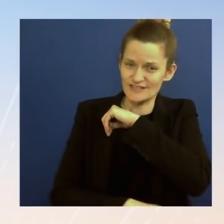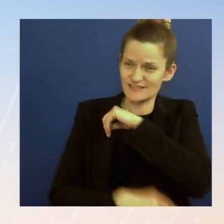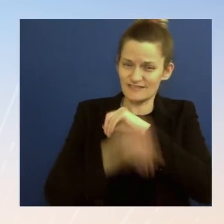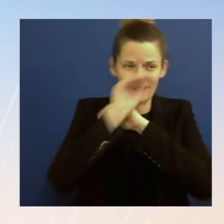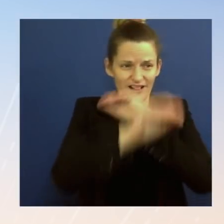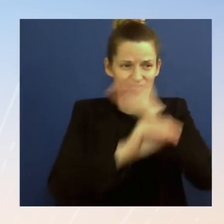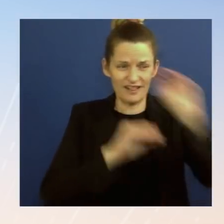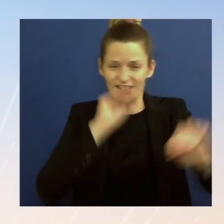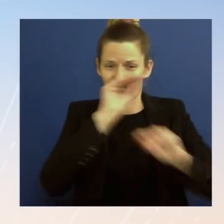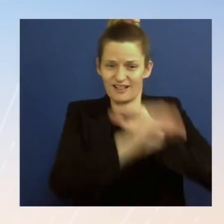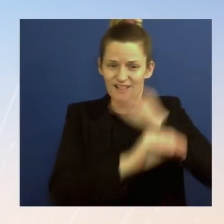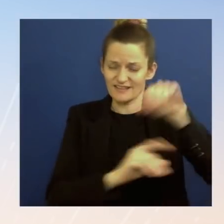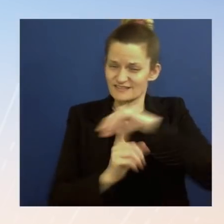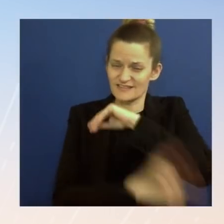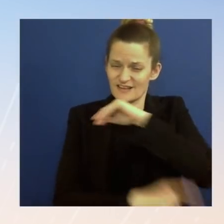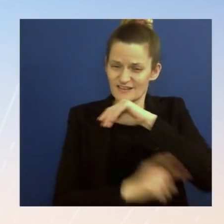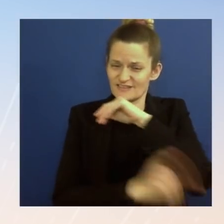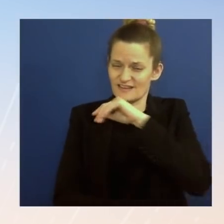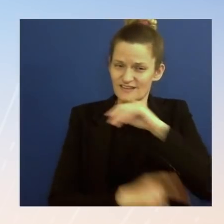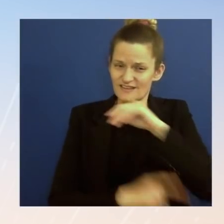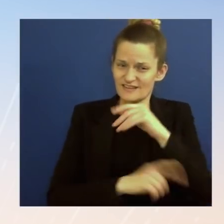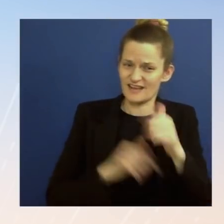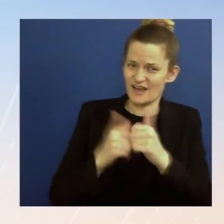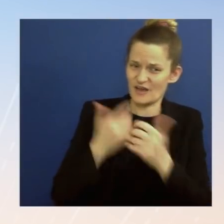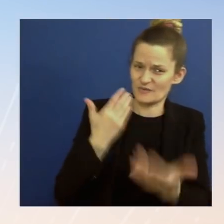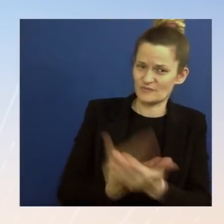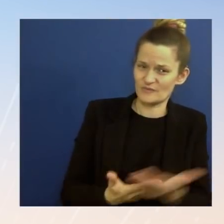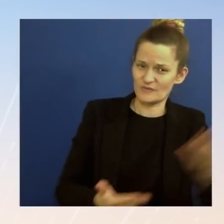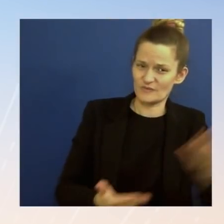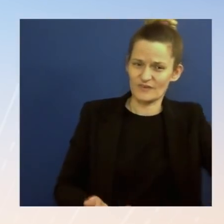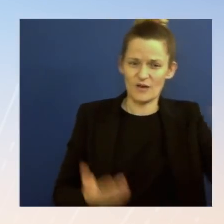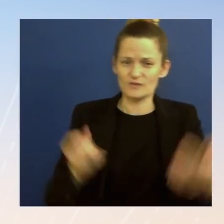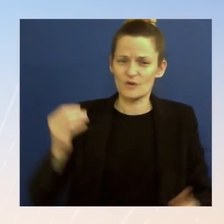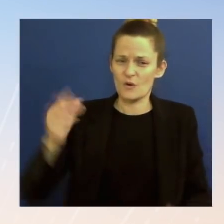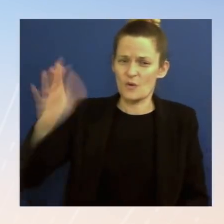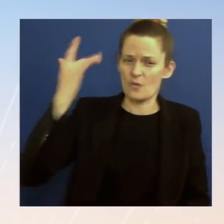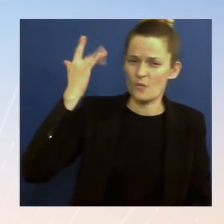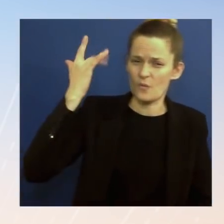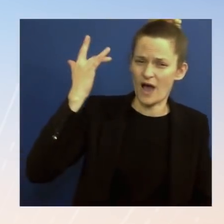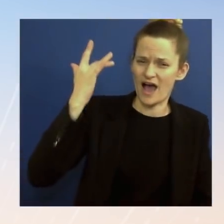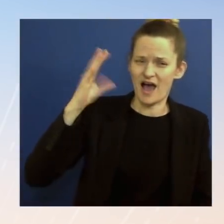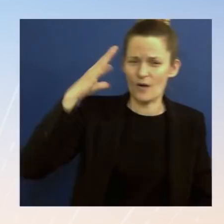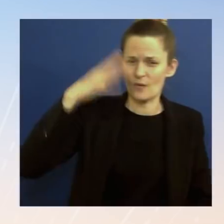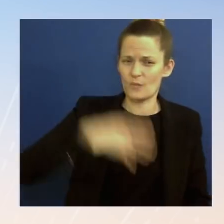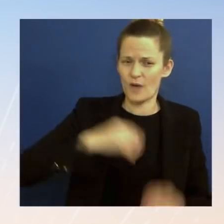that this threat of further severe action that is vague,